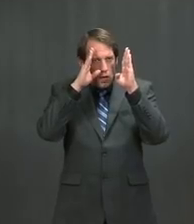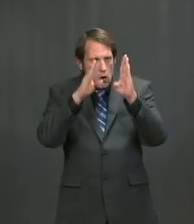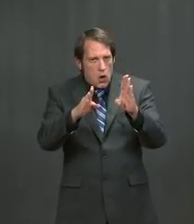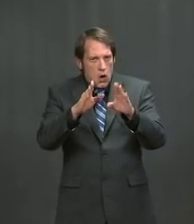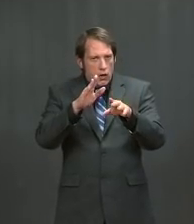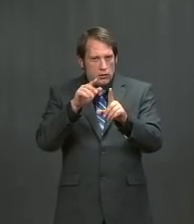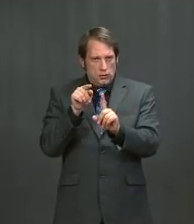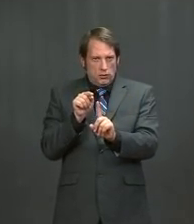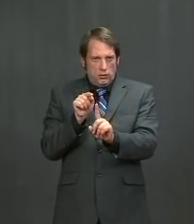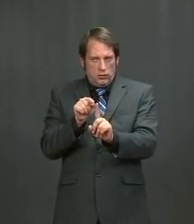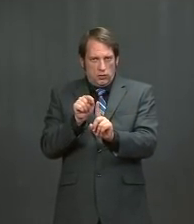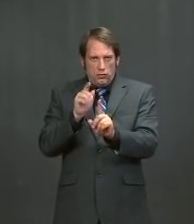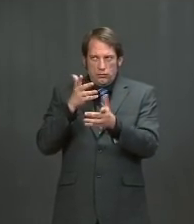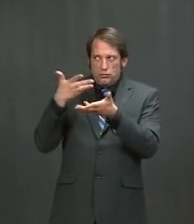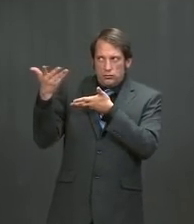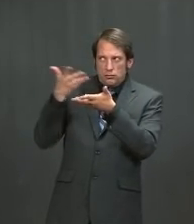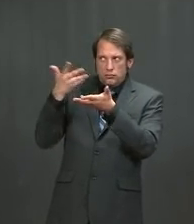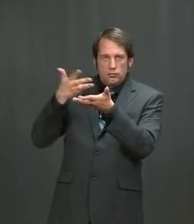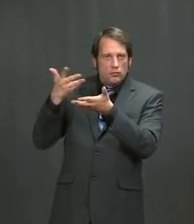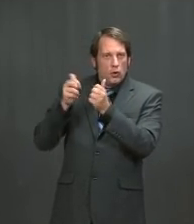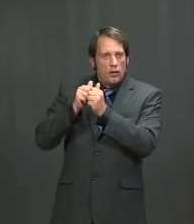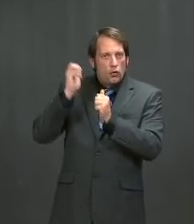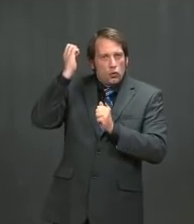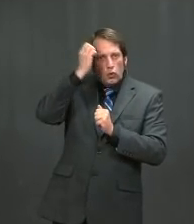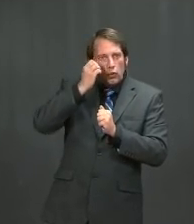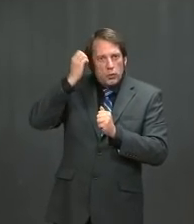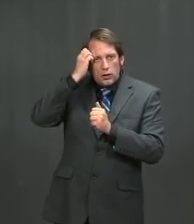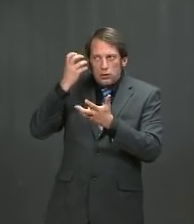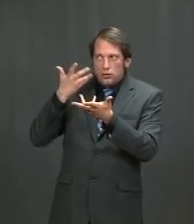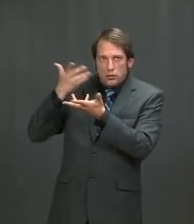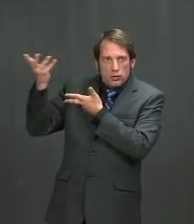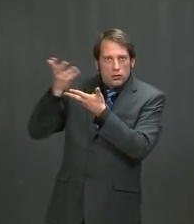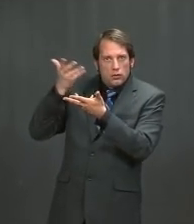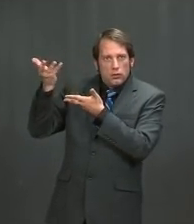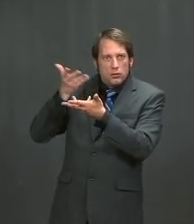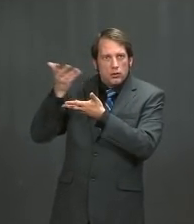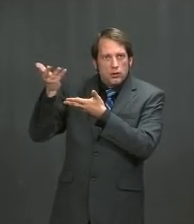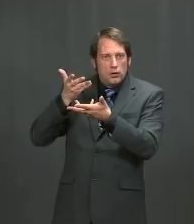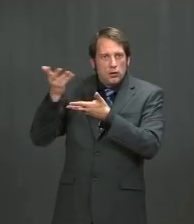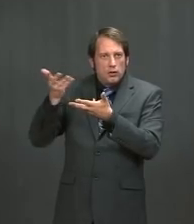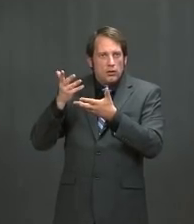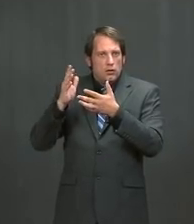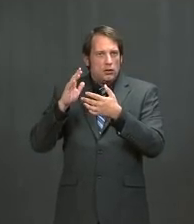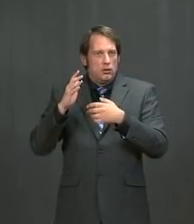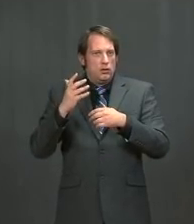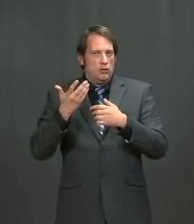That is still, in our view, a step forward toward diplomacy, and that remains our first objective. The Press: And does his position remain that